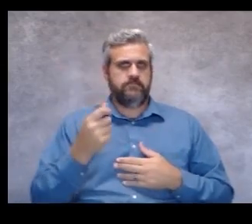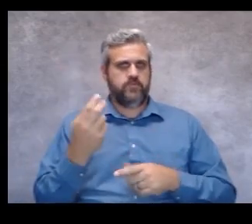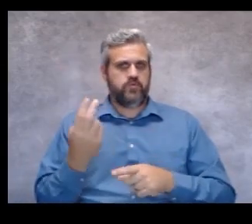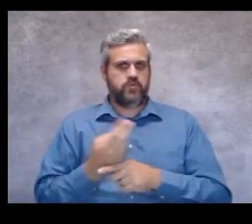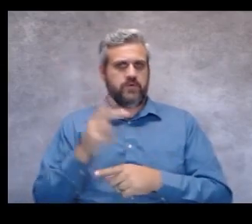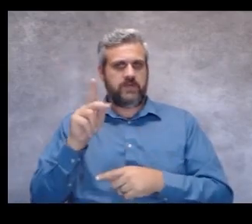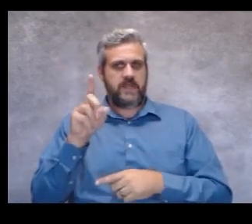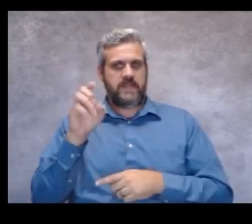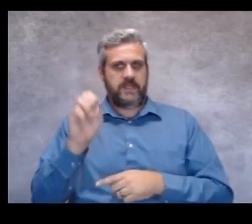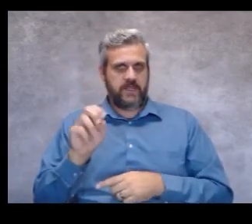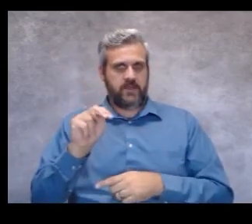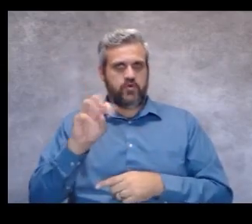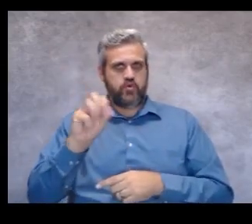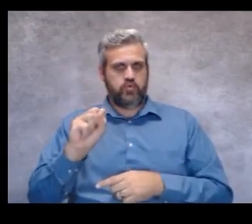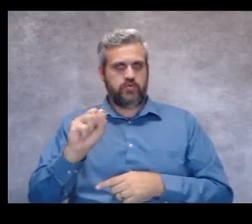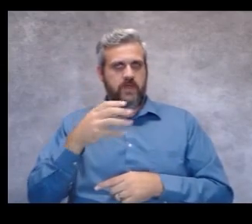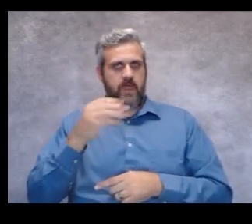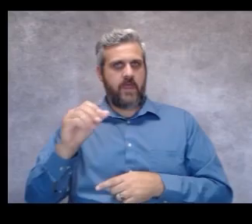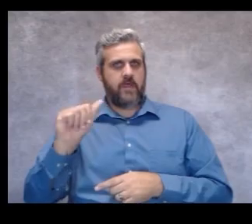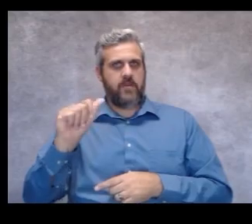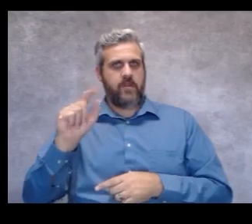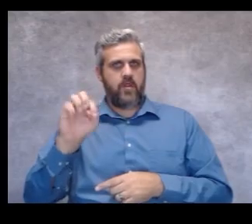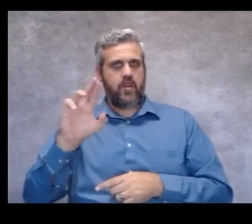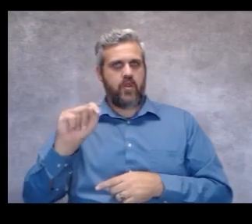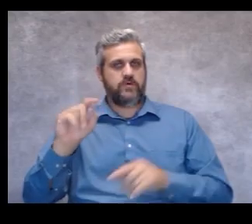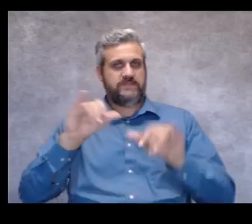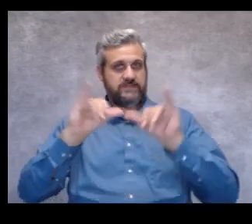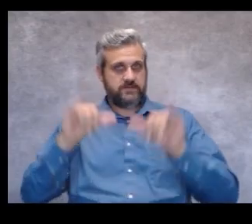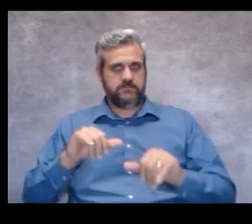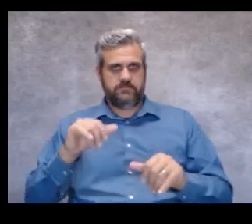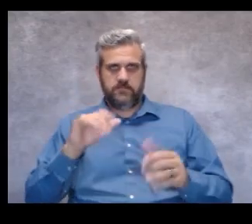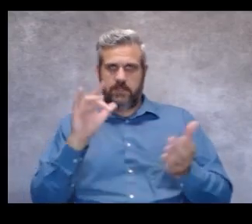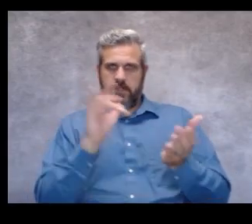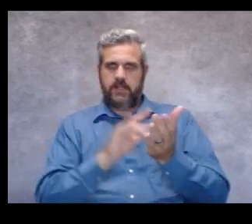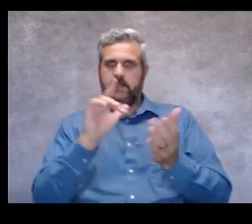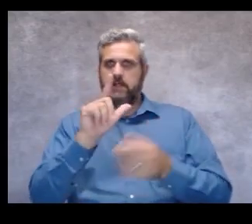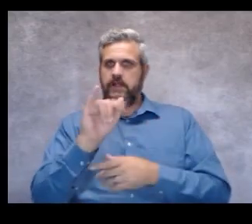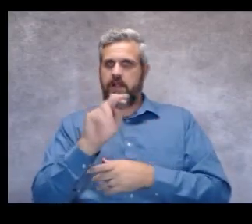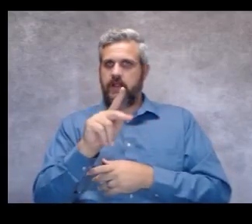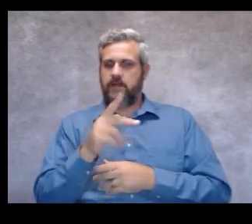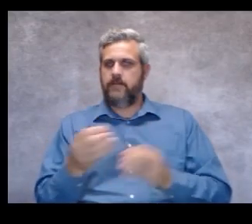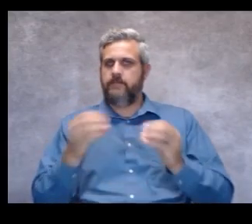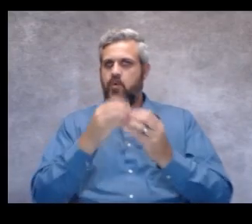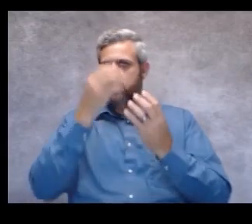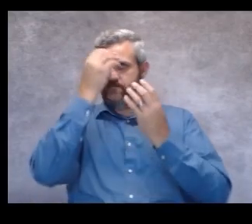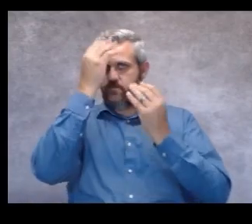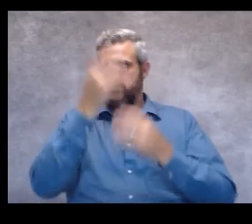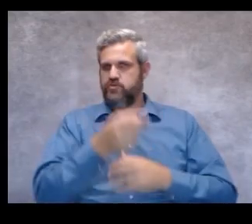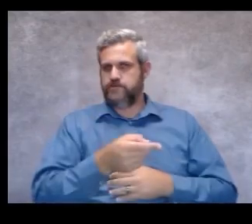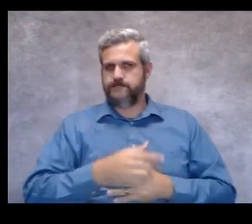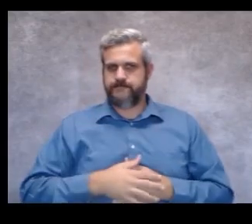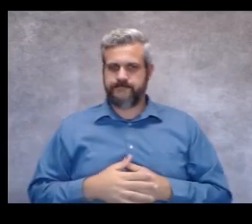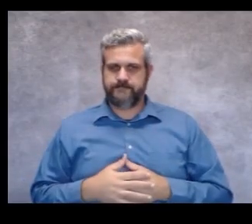KDE news and alert system. Please see the link for more information.